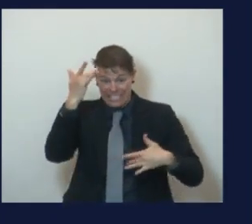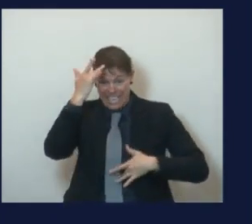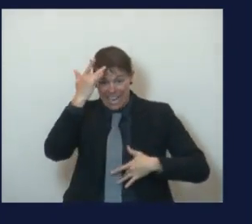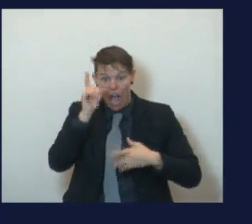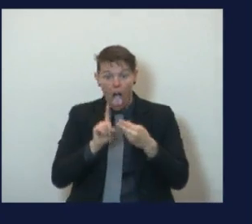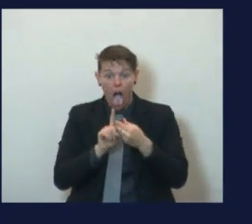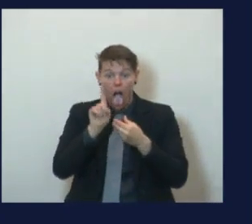ALL RIGHT, ALWAYS.